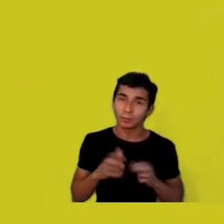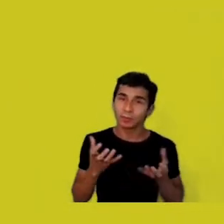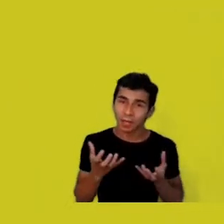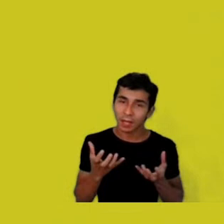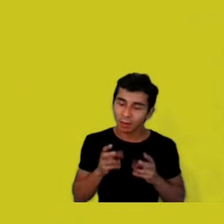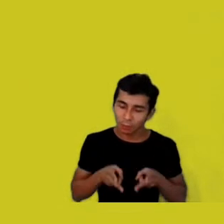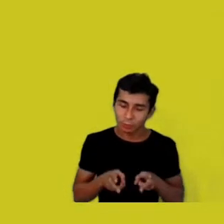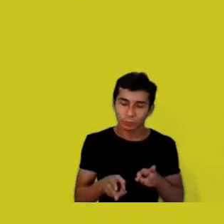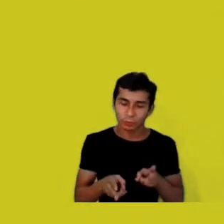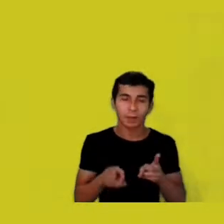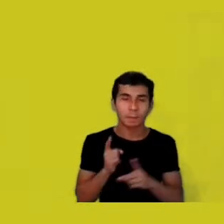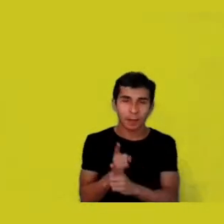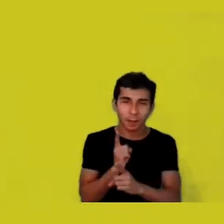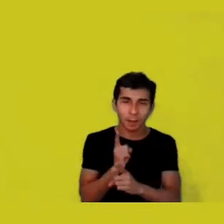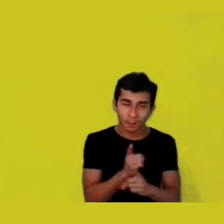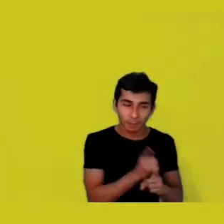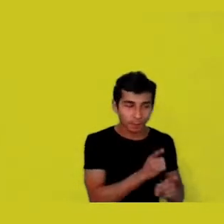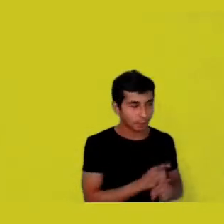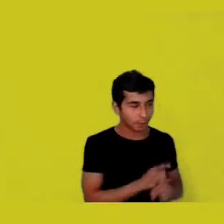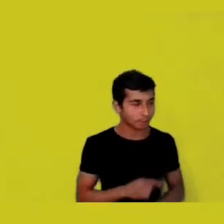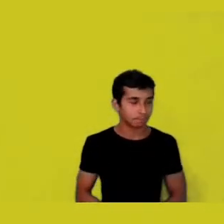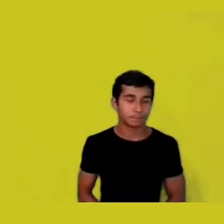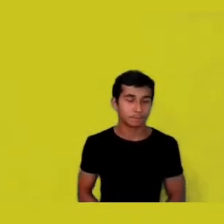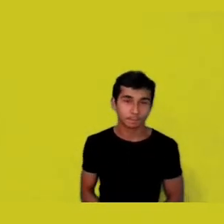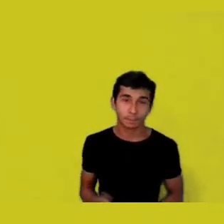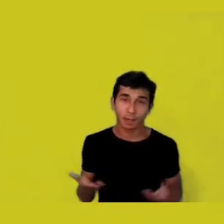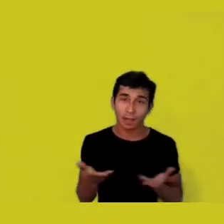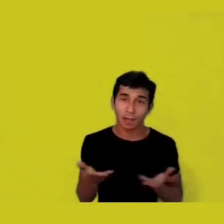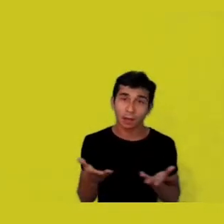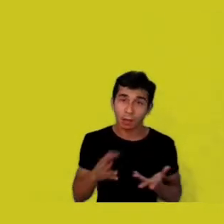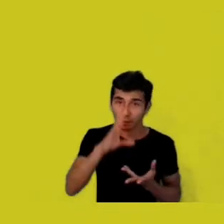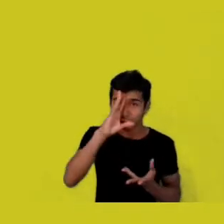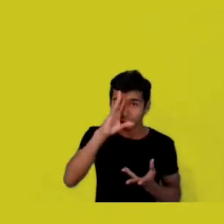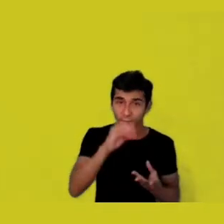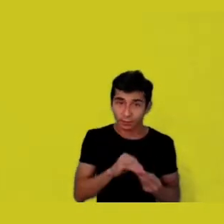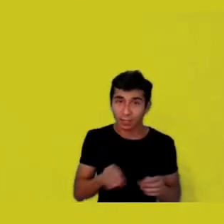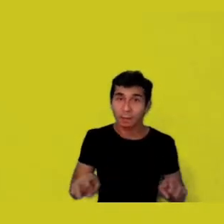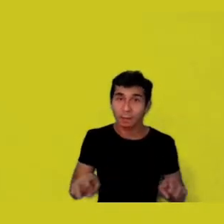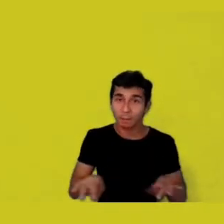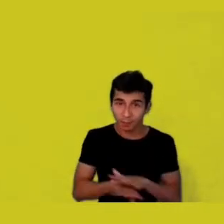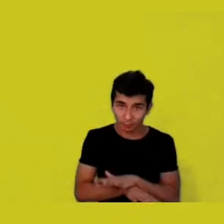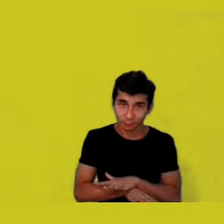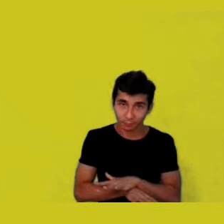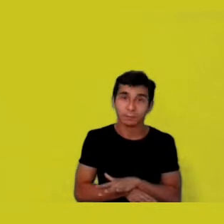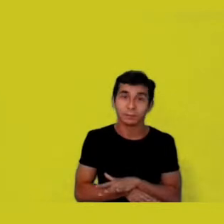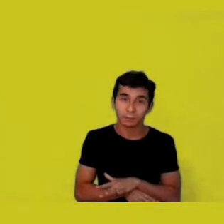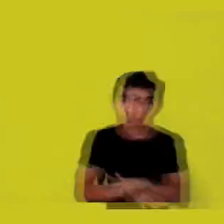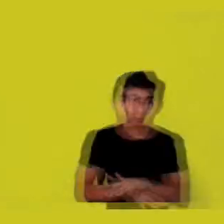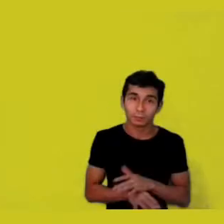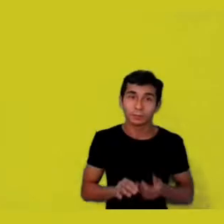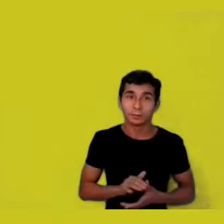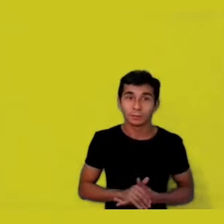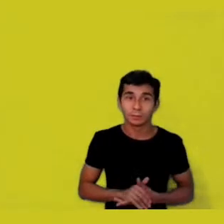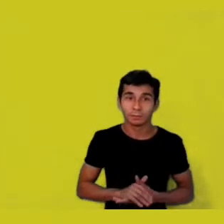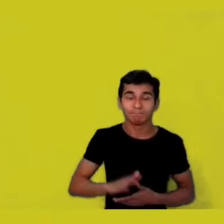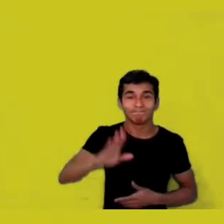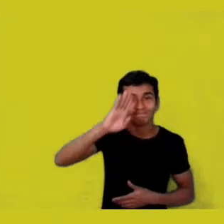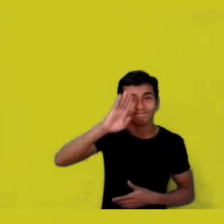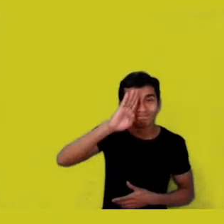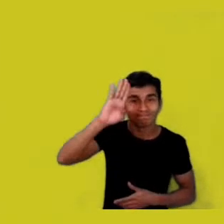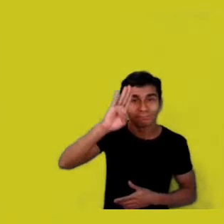So, to finish once and for all, hail, cheers, ashe, saravá,